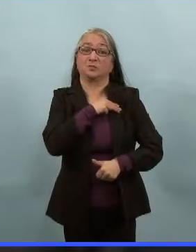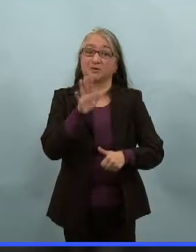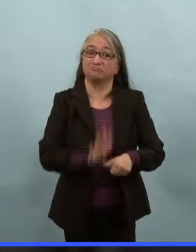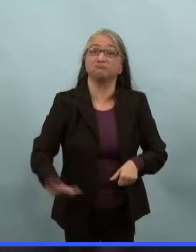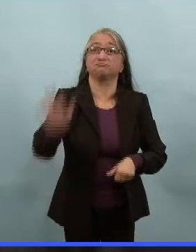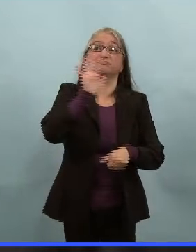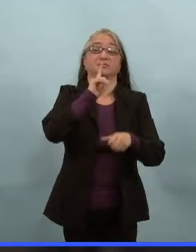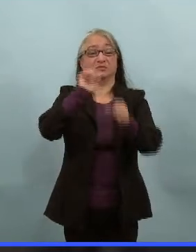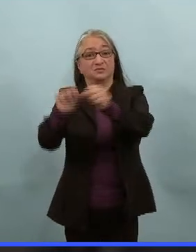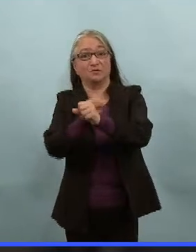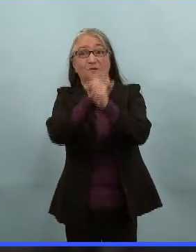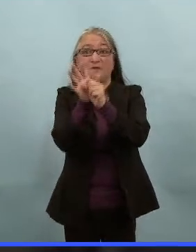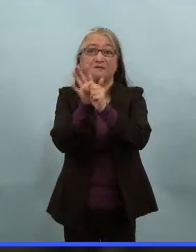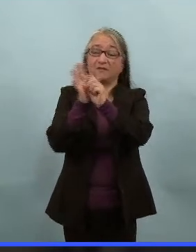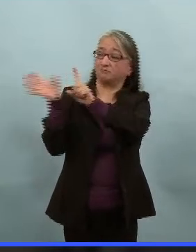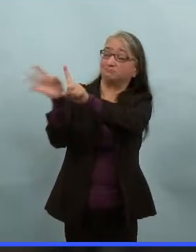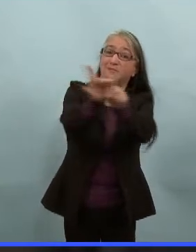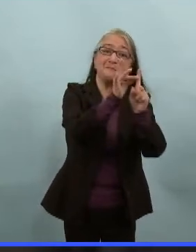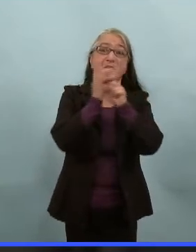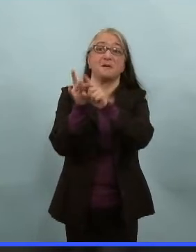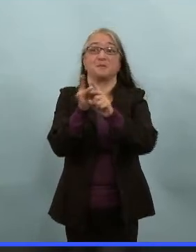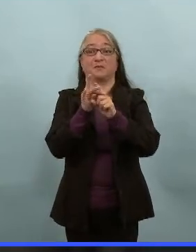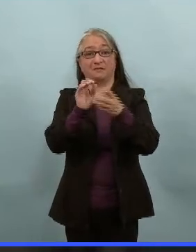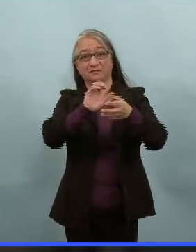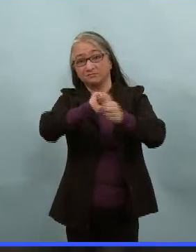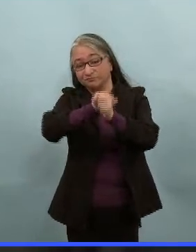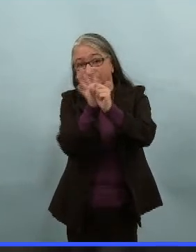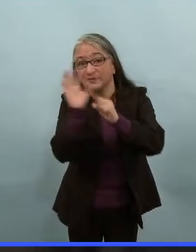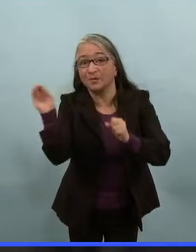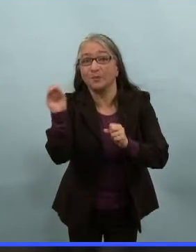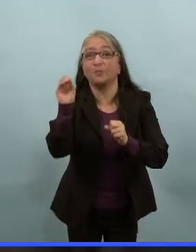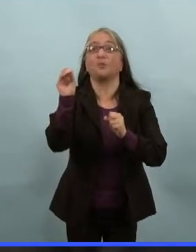and now omicron as well we're going to see omicron it is moving east to west we're going to see